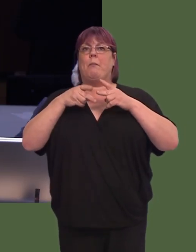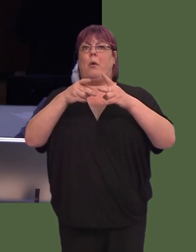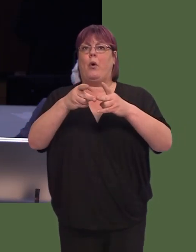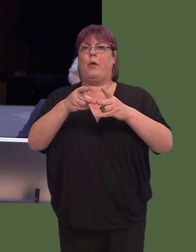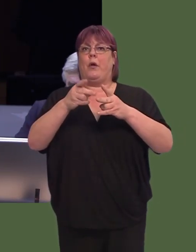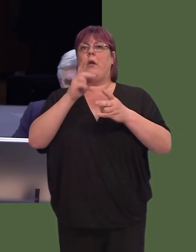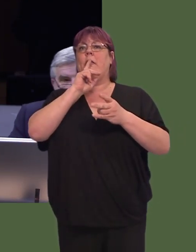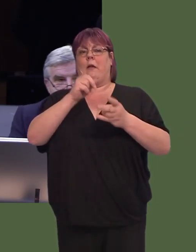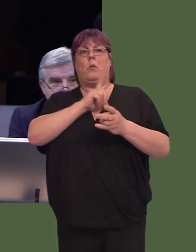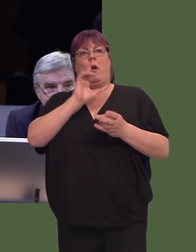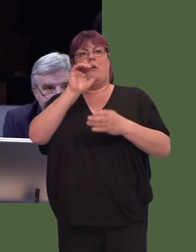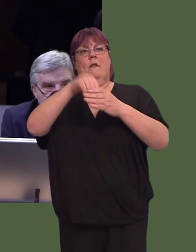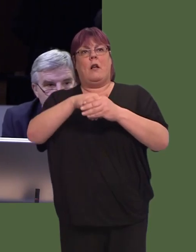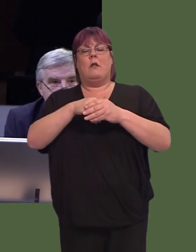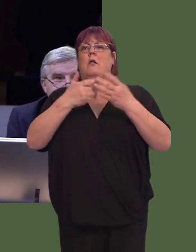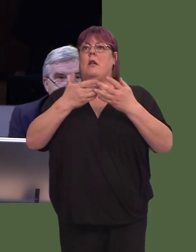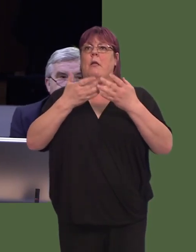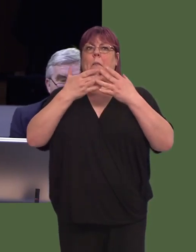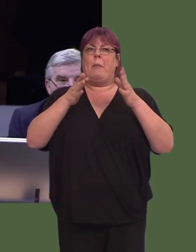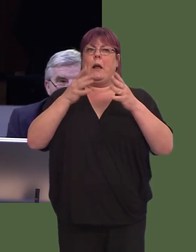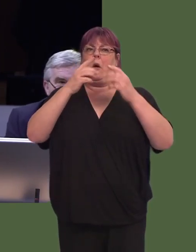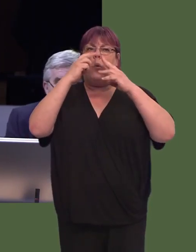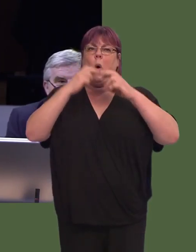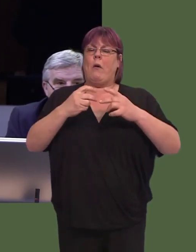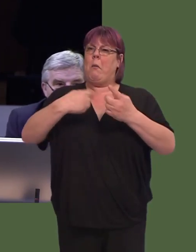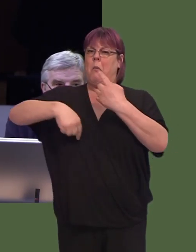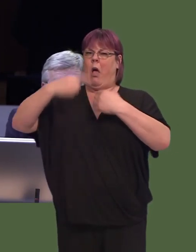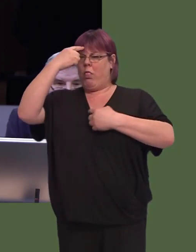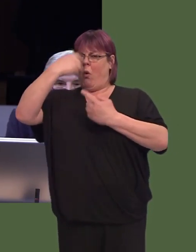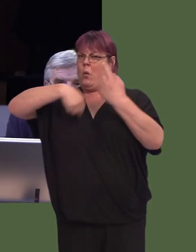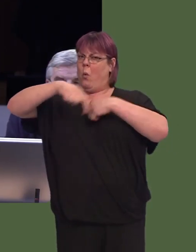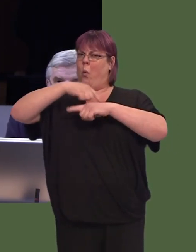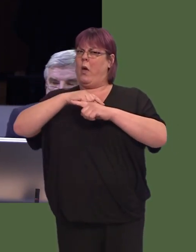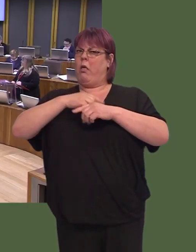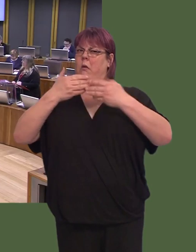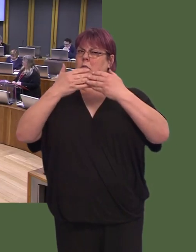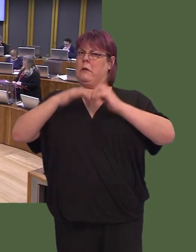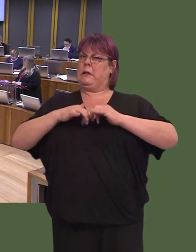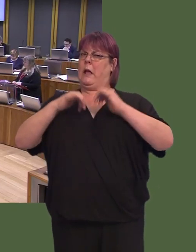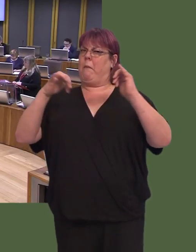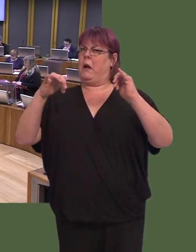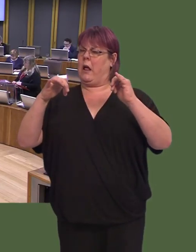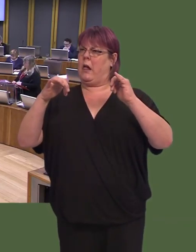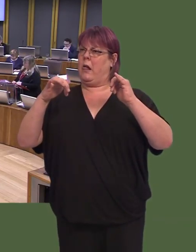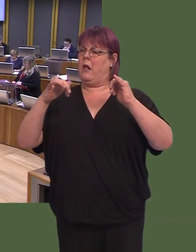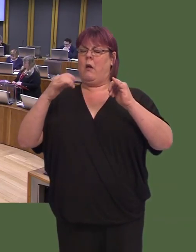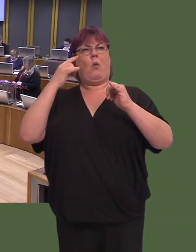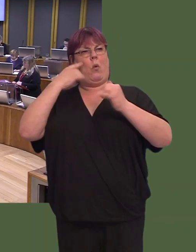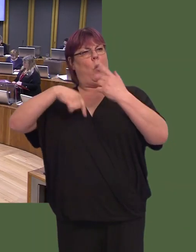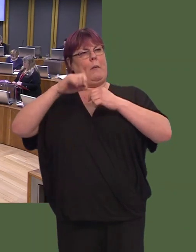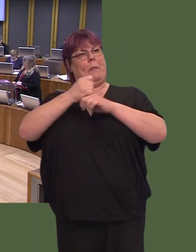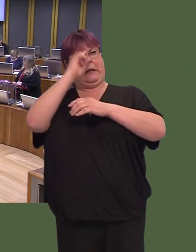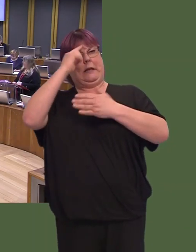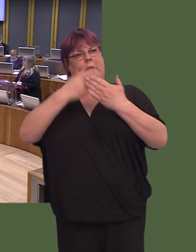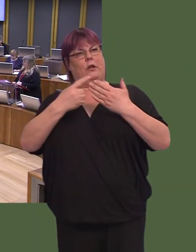We are the elected Assembly and, ultimately, we should take that decision. I welcome the letter today from the Cabinet Secretary saying there will be a real vote